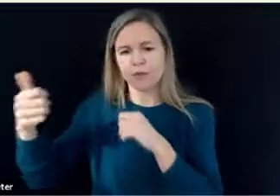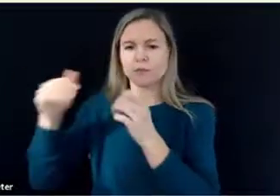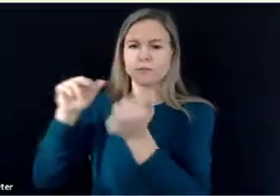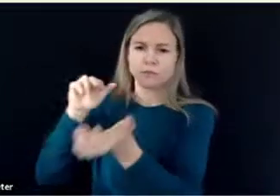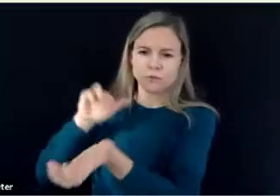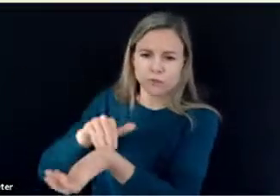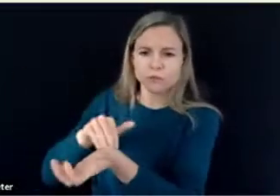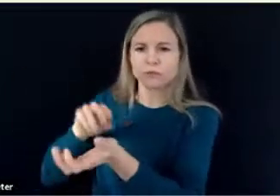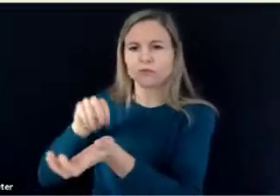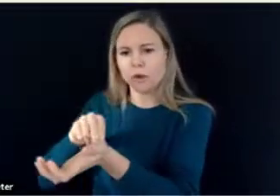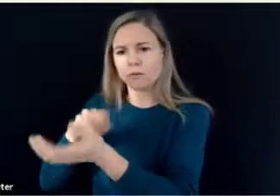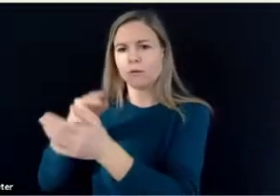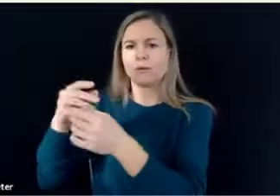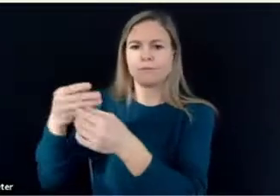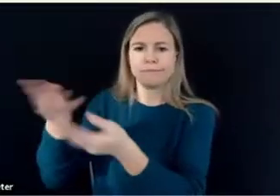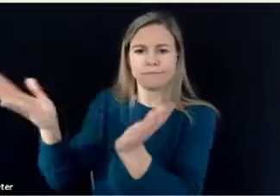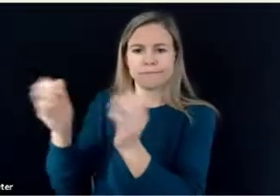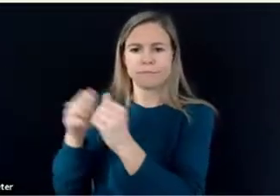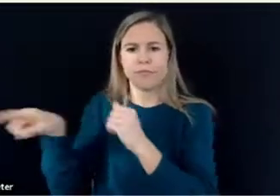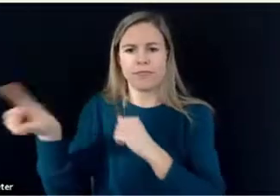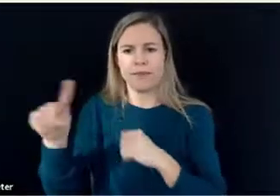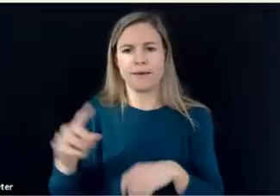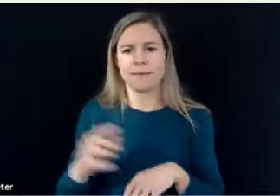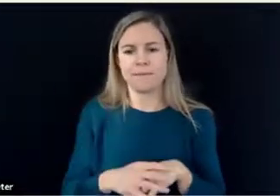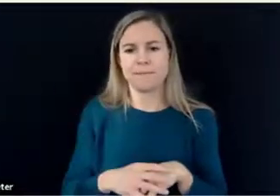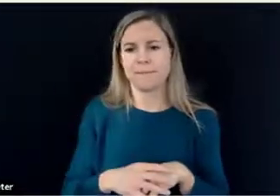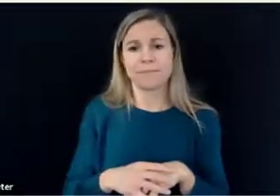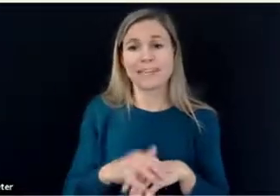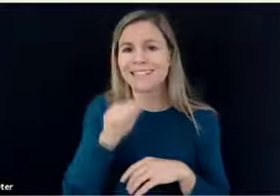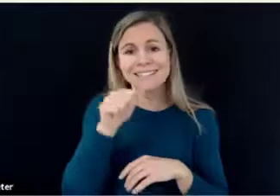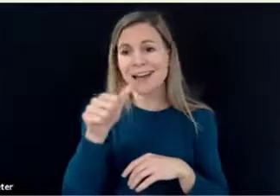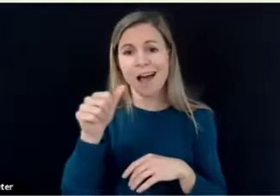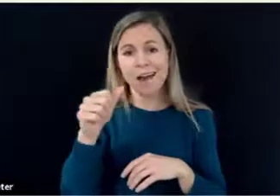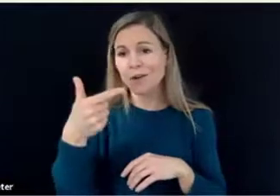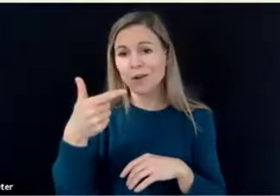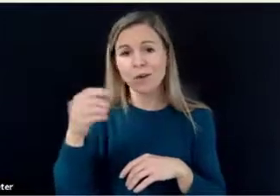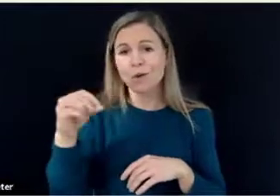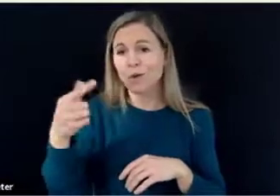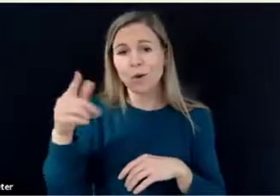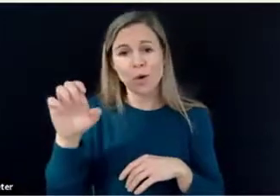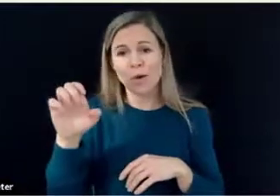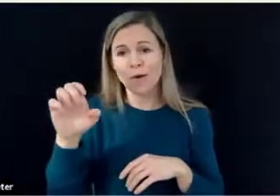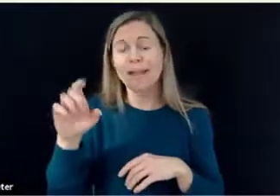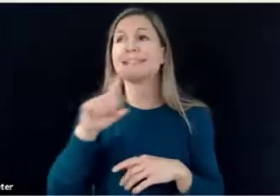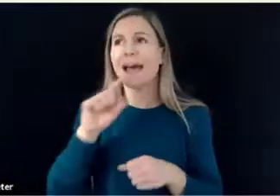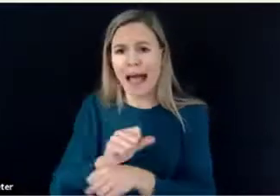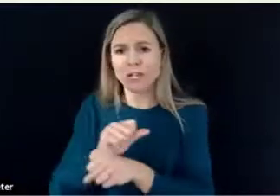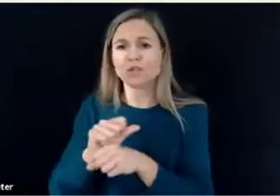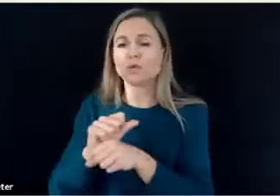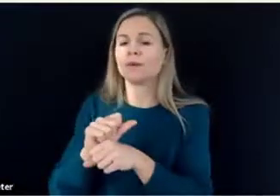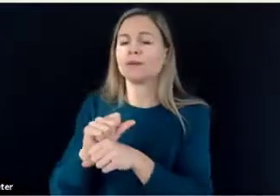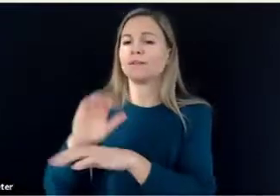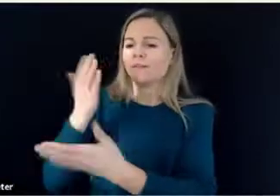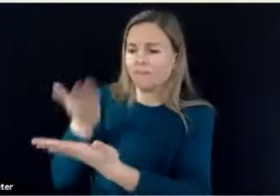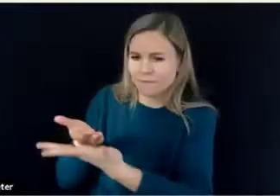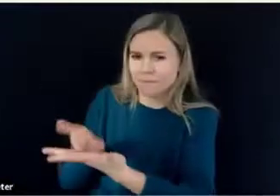that it's not Google, it's credible information, and that's what we wanna share with people.